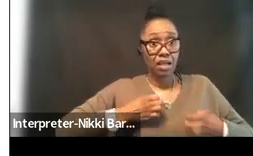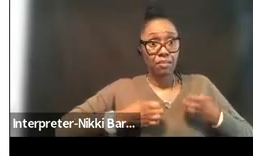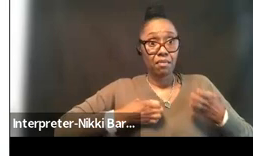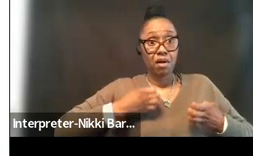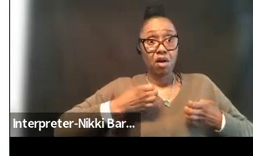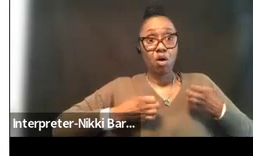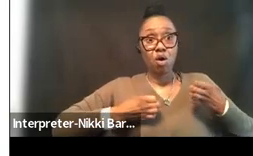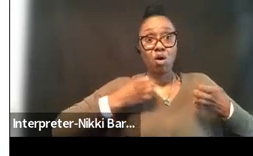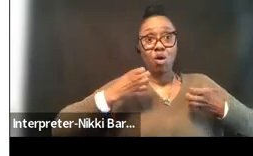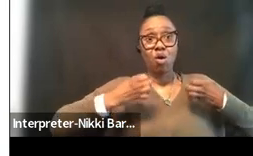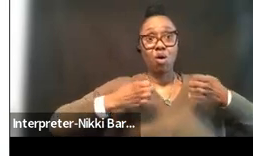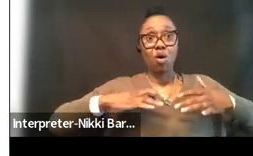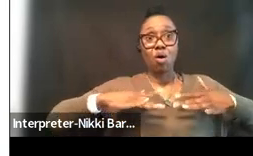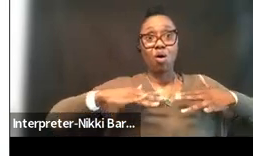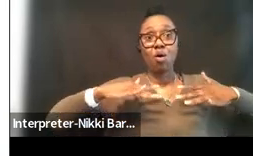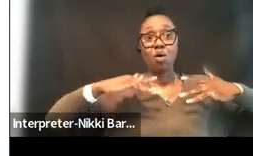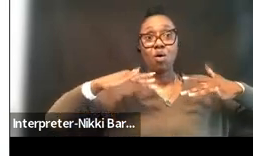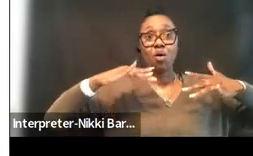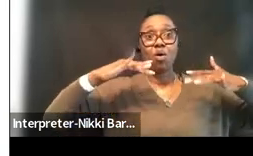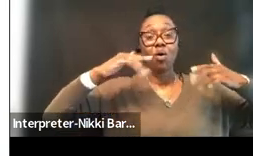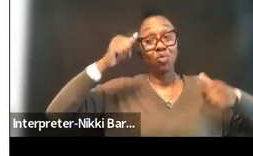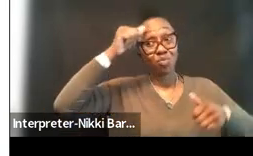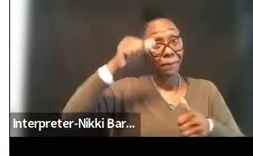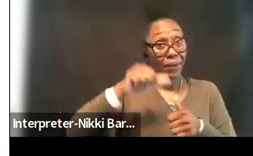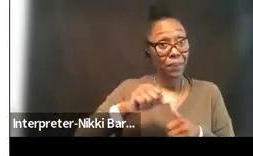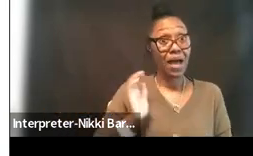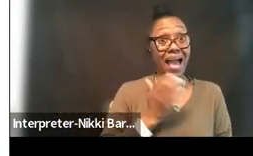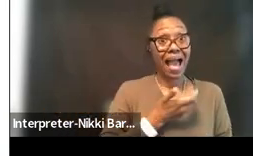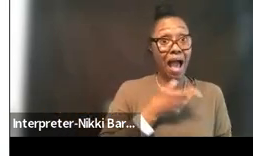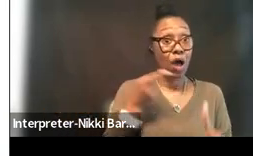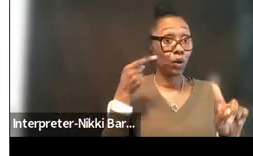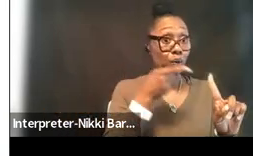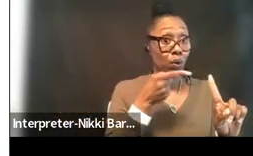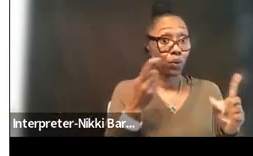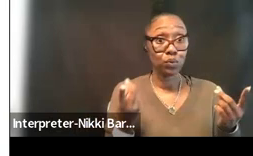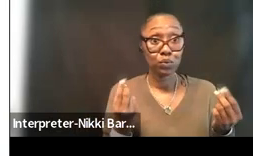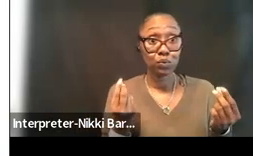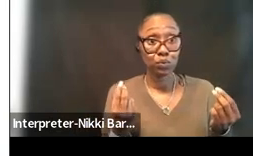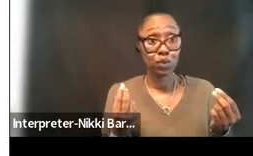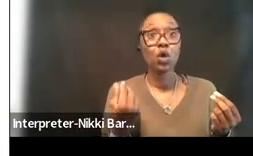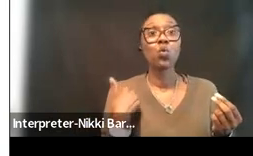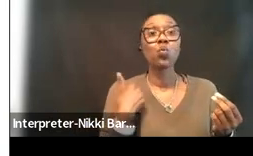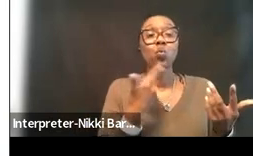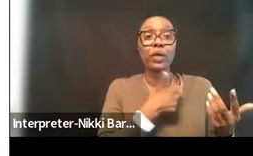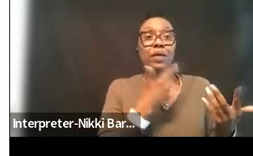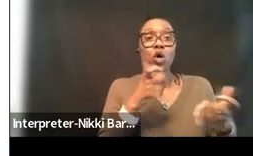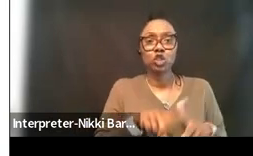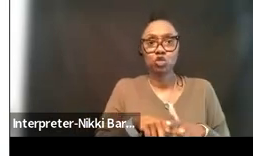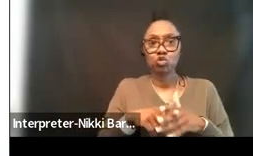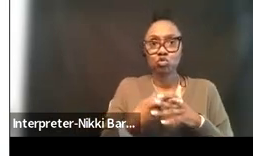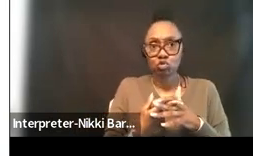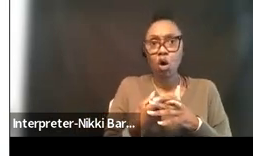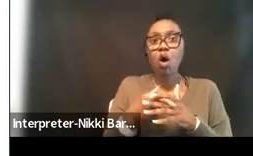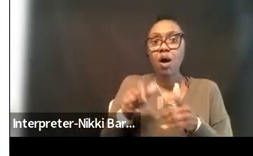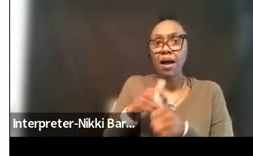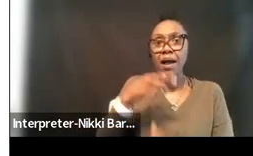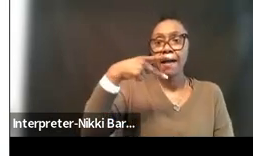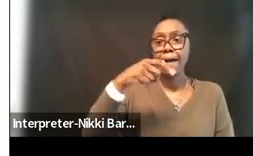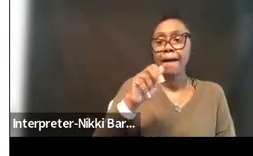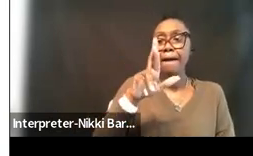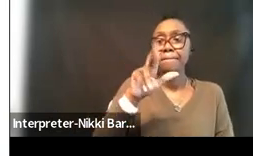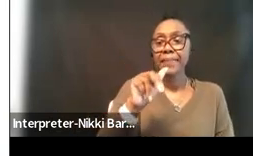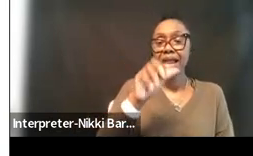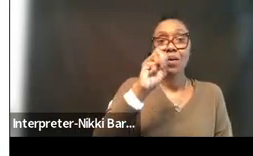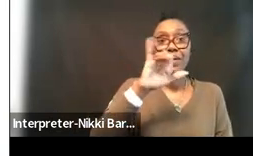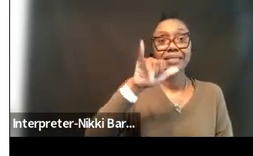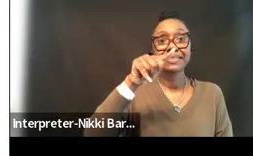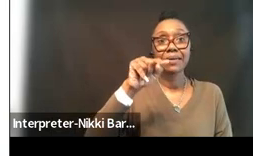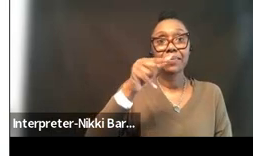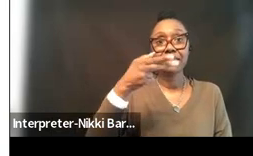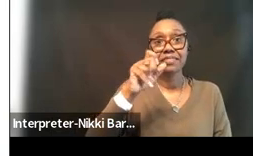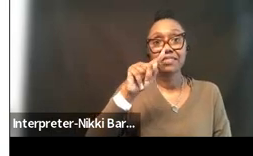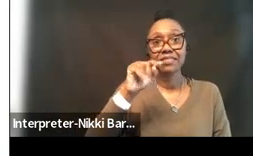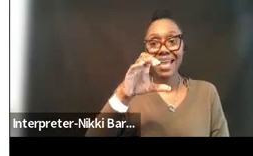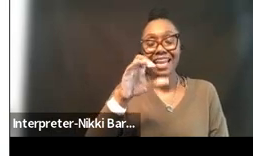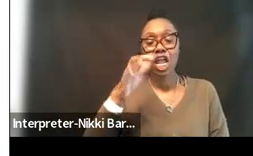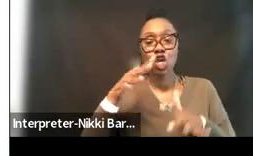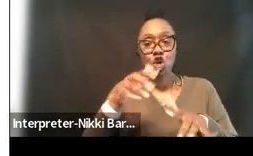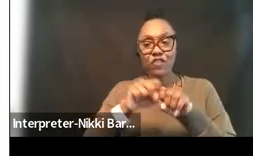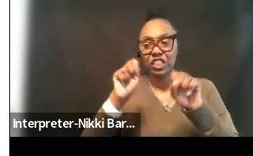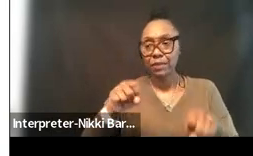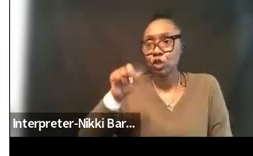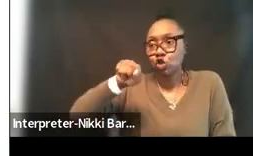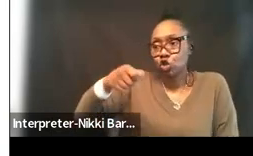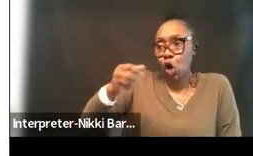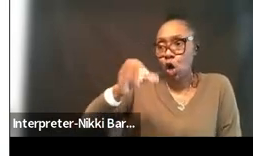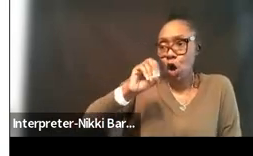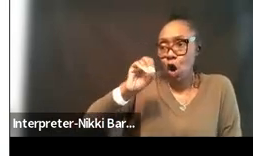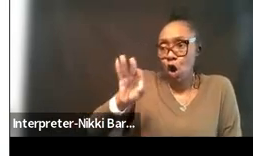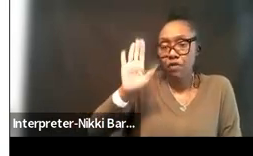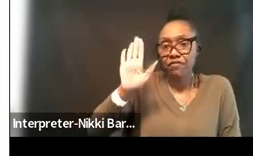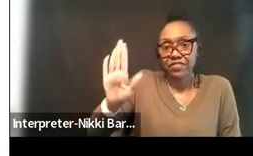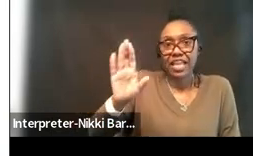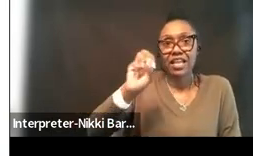That emotional activation, remember our goal is that we are just trying to activate the parasympathetic nervous system shut off that fight or flight response that's sympathetic nervous system and we can do this in a few ways to a system one.